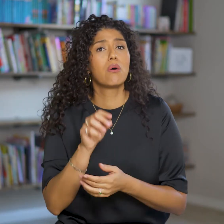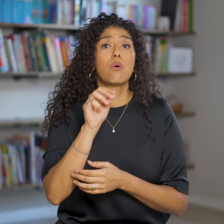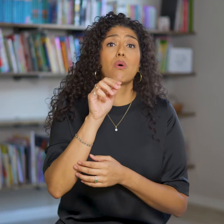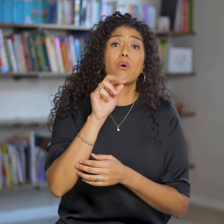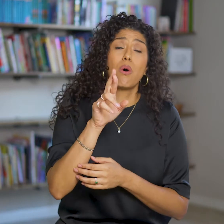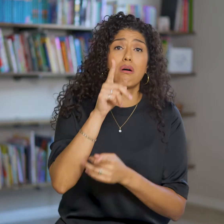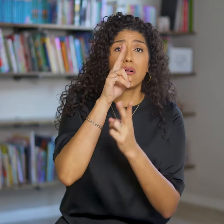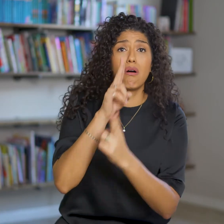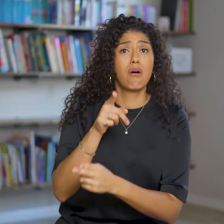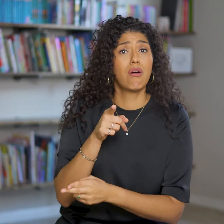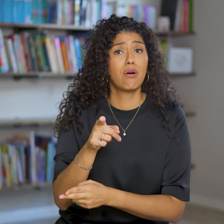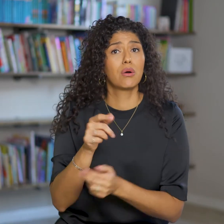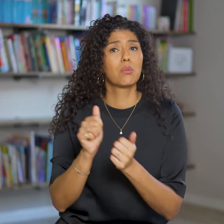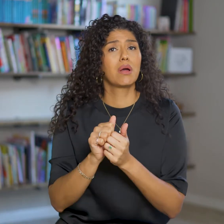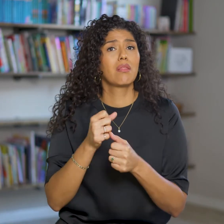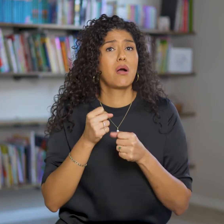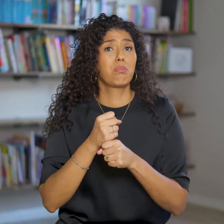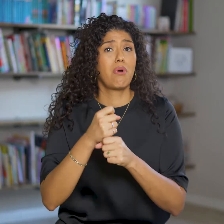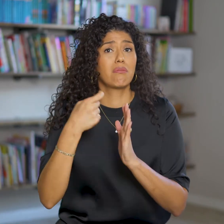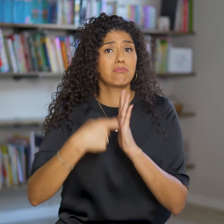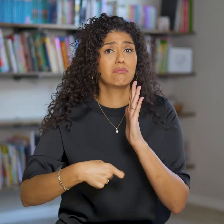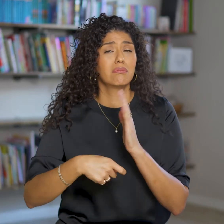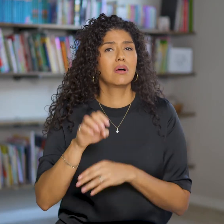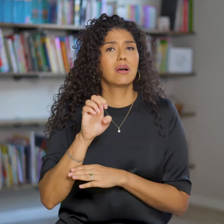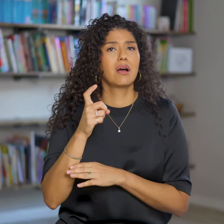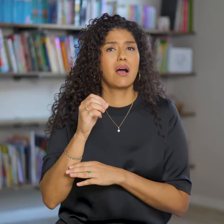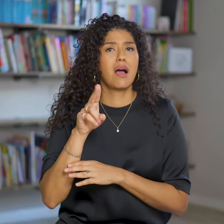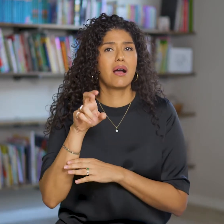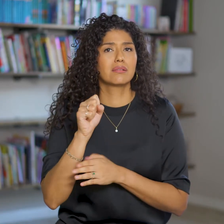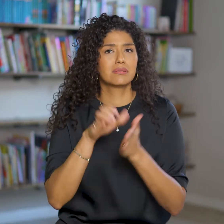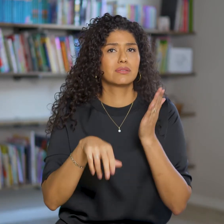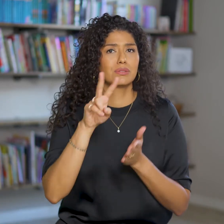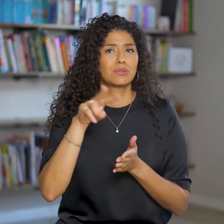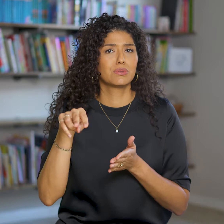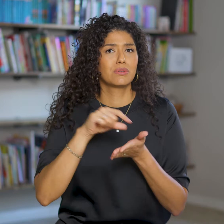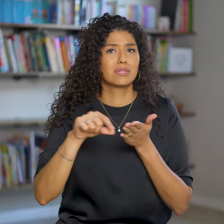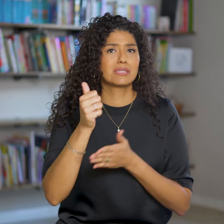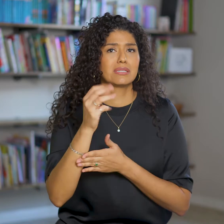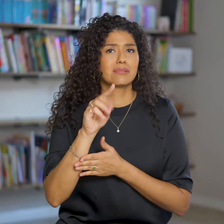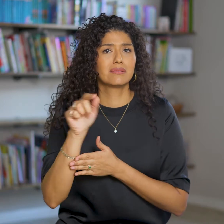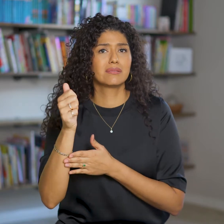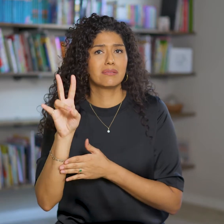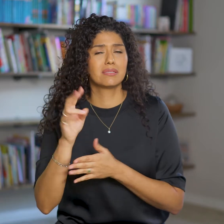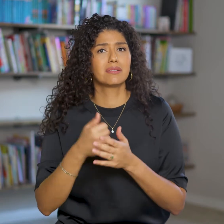or honor her with a bride price (Exodus 22:16-17),